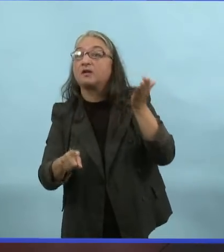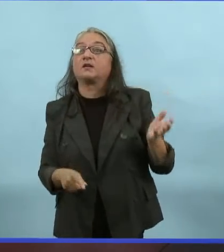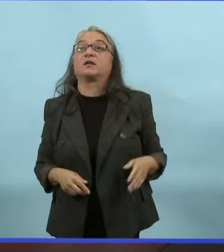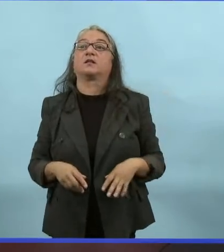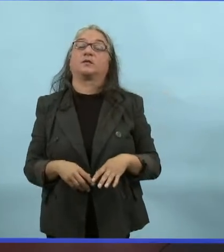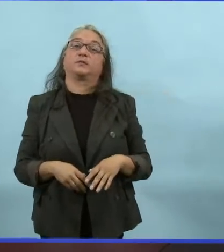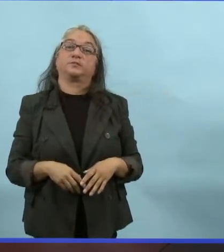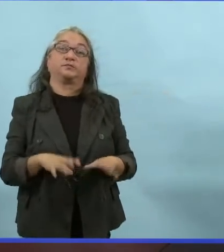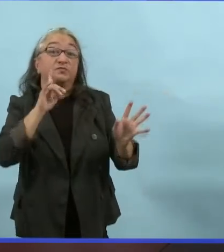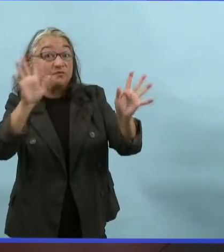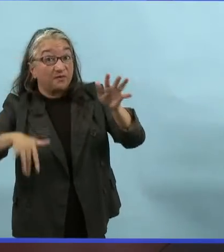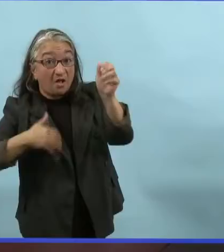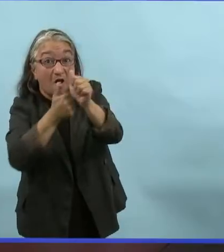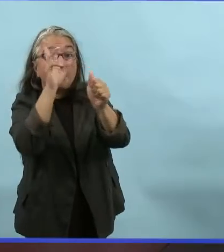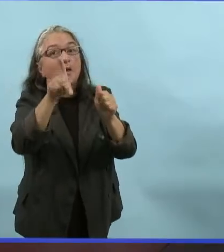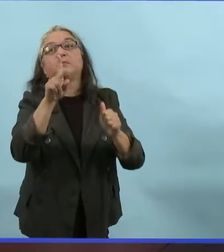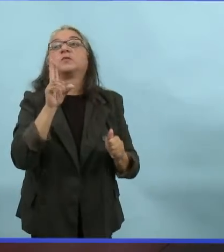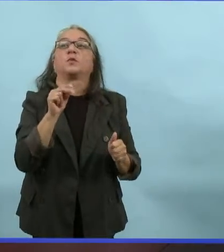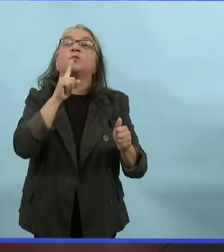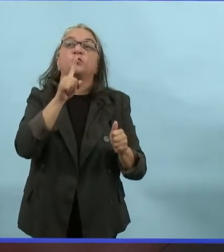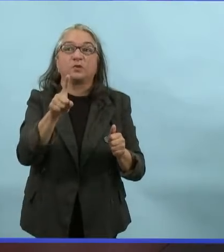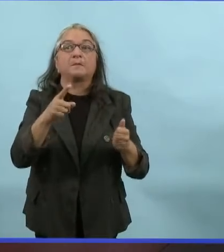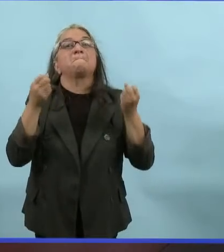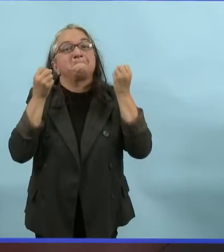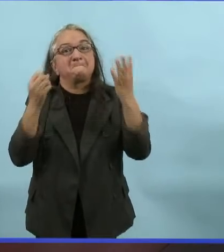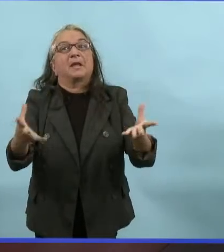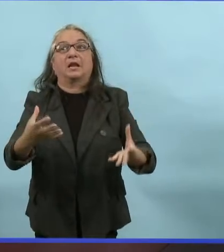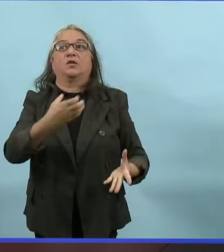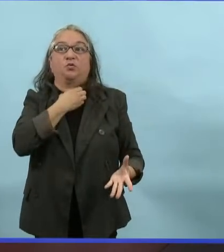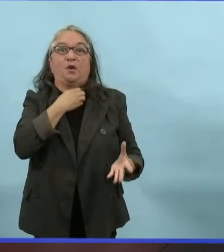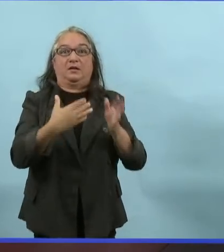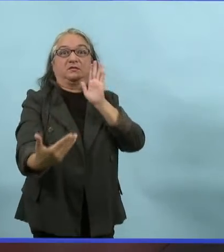you know against me and my family that i've been in contact with security and and the police